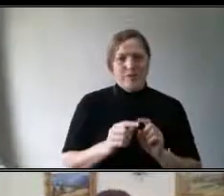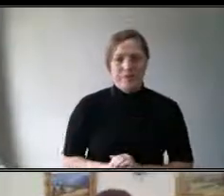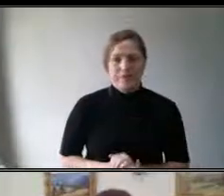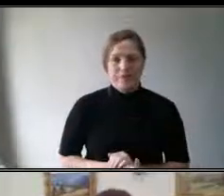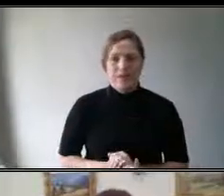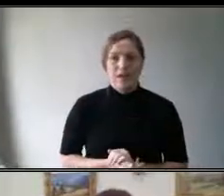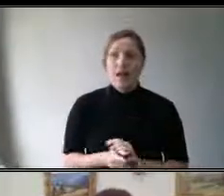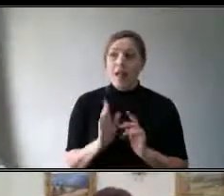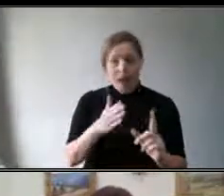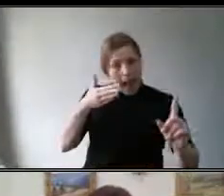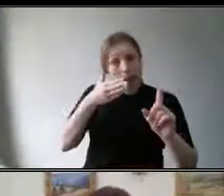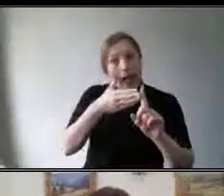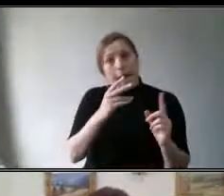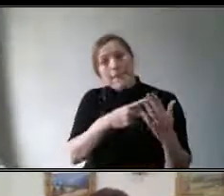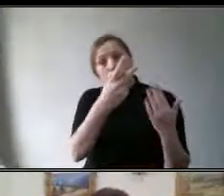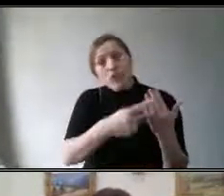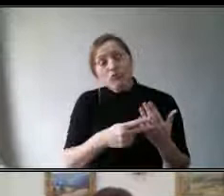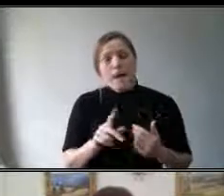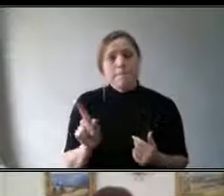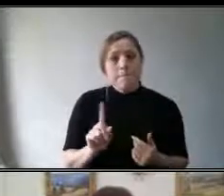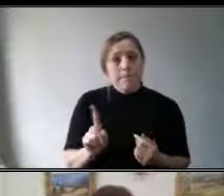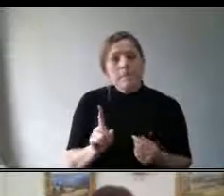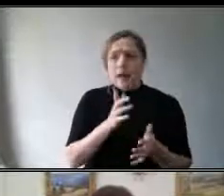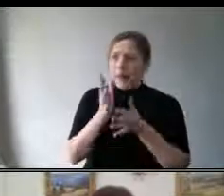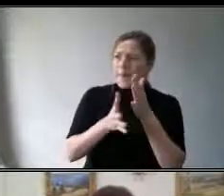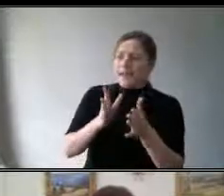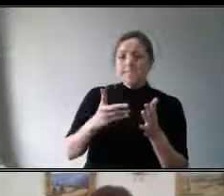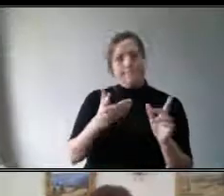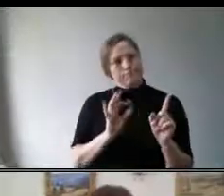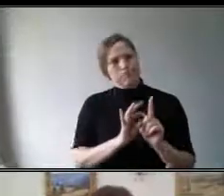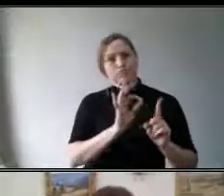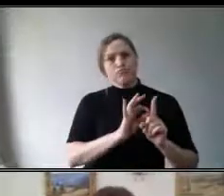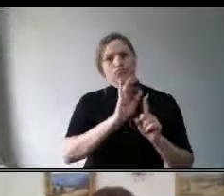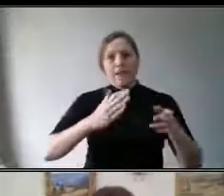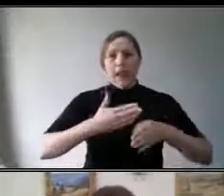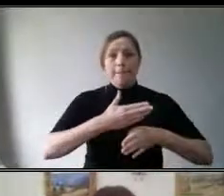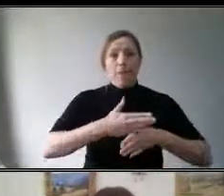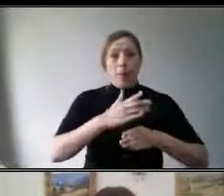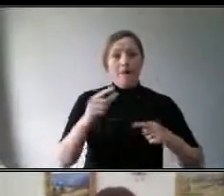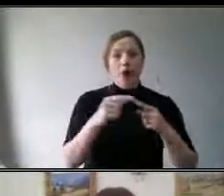about employing uh about improving employment opportunities for people with disability across